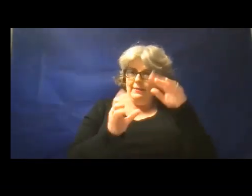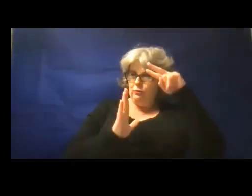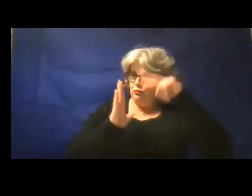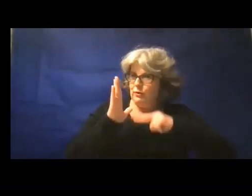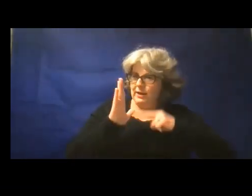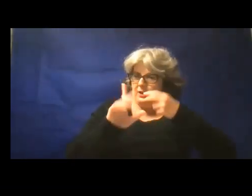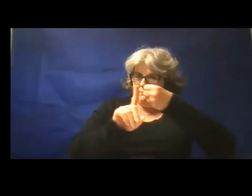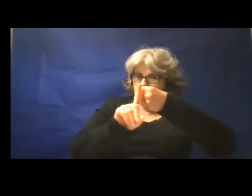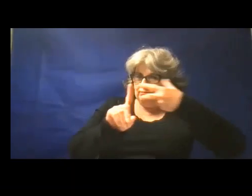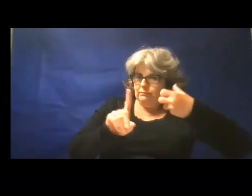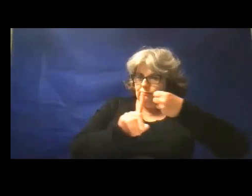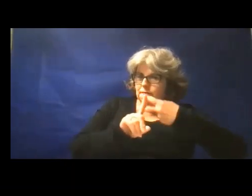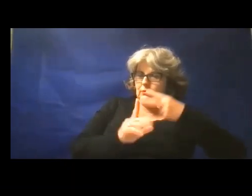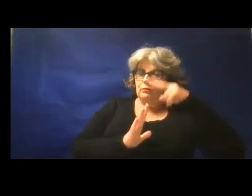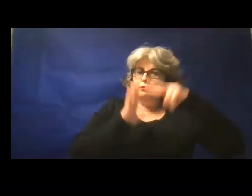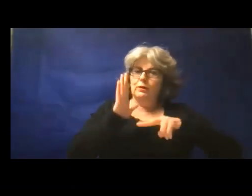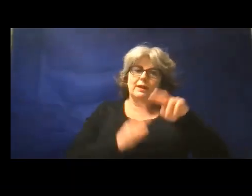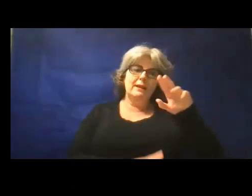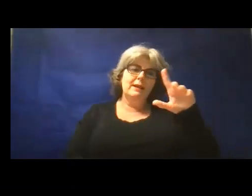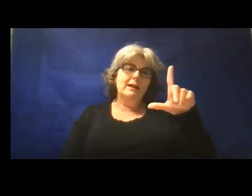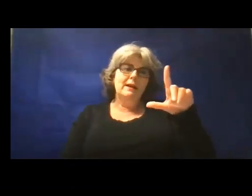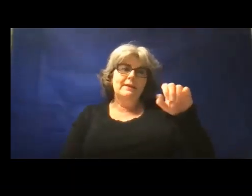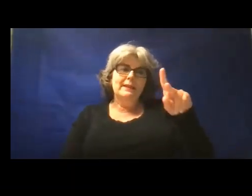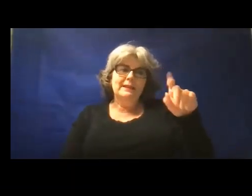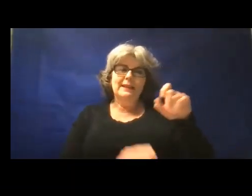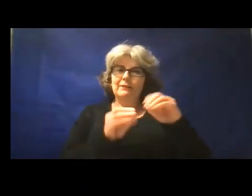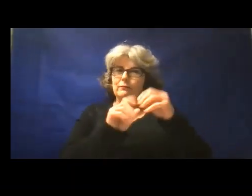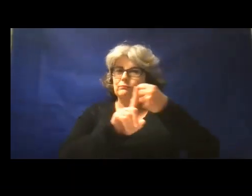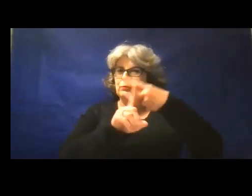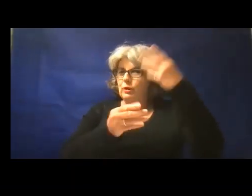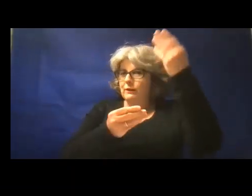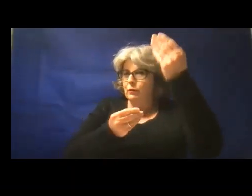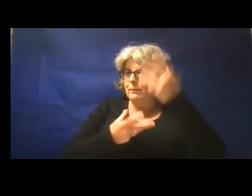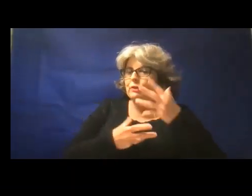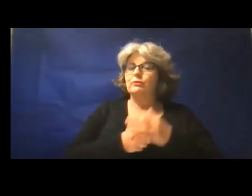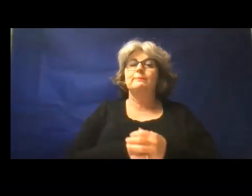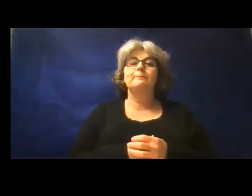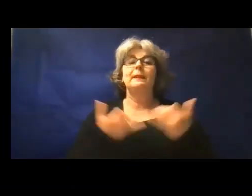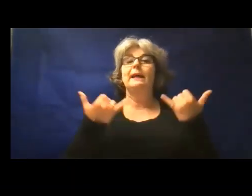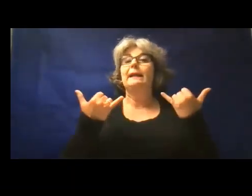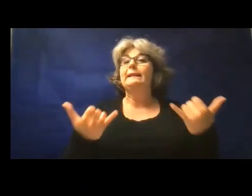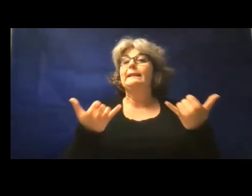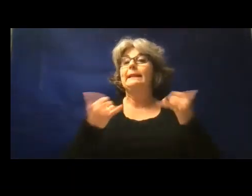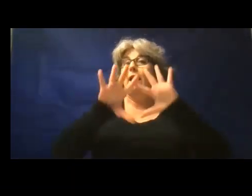from the text to other resources given current global conditions most countries around the world